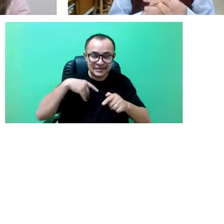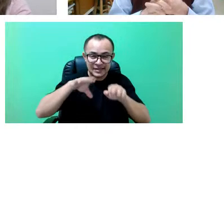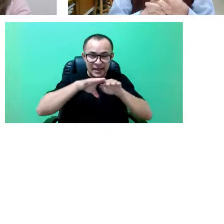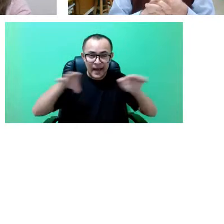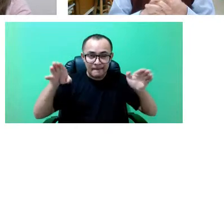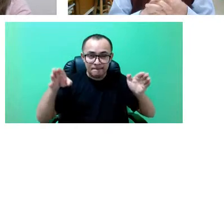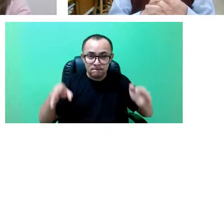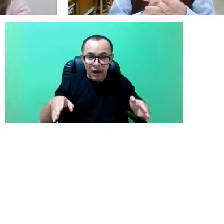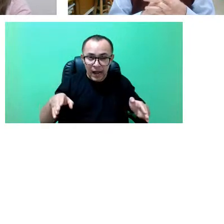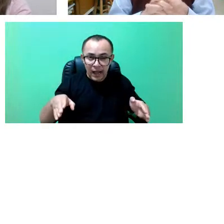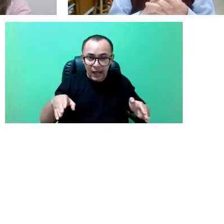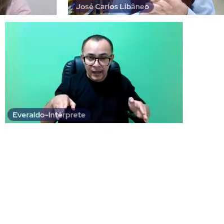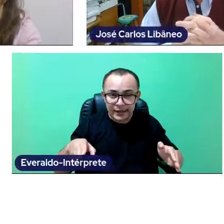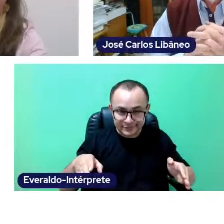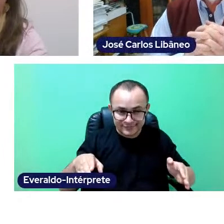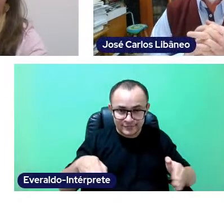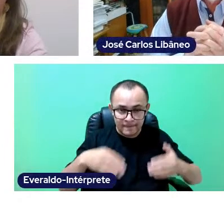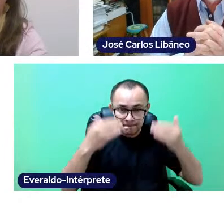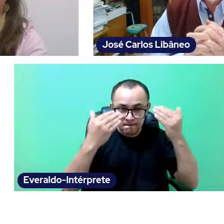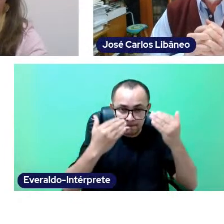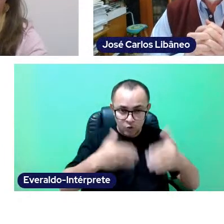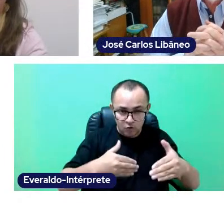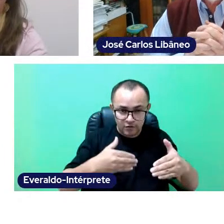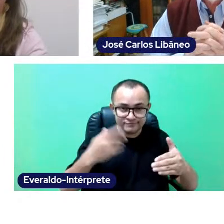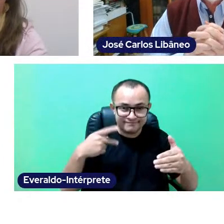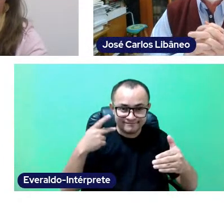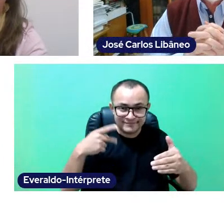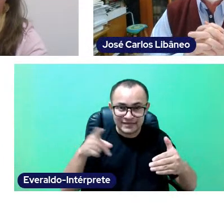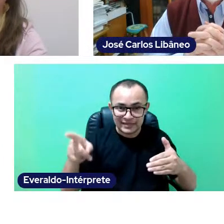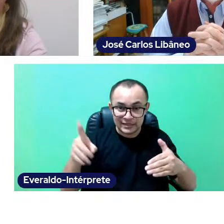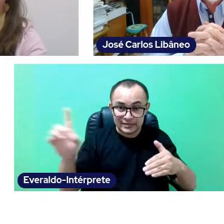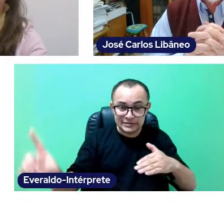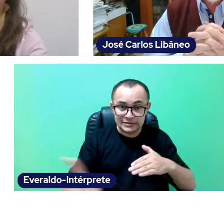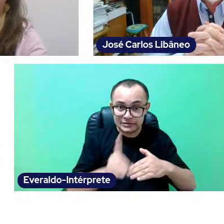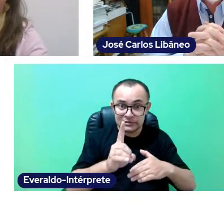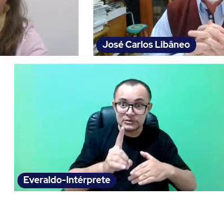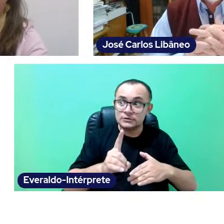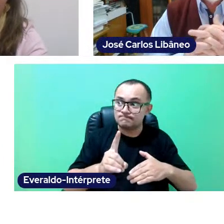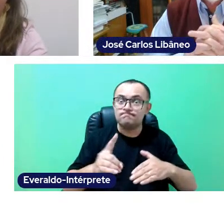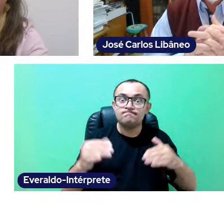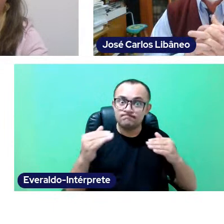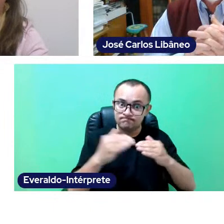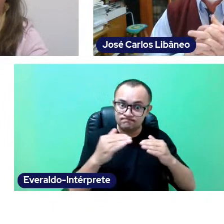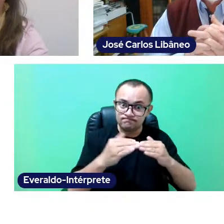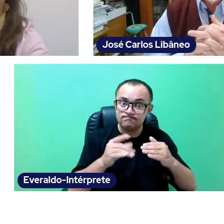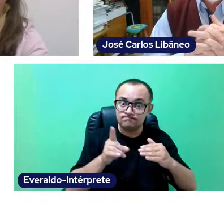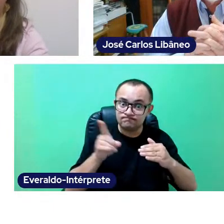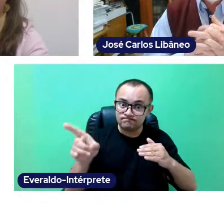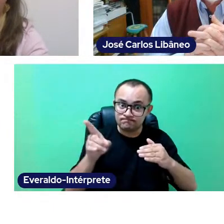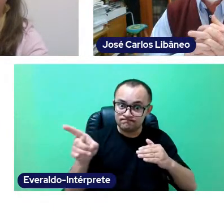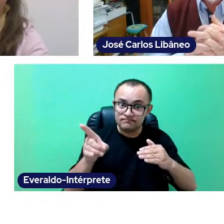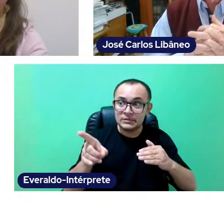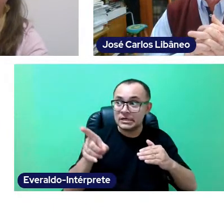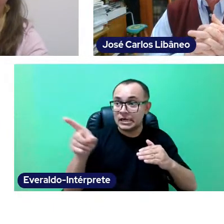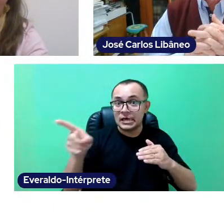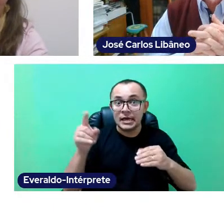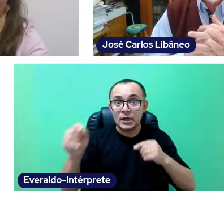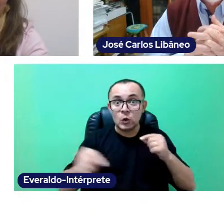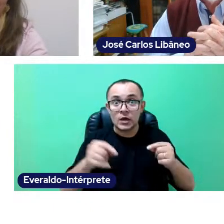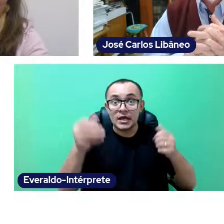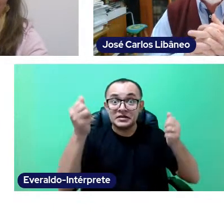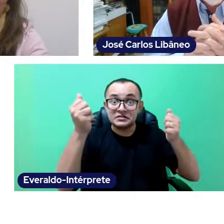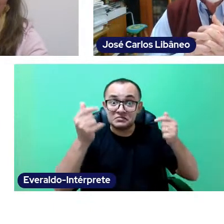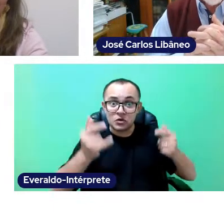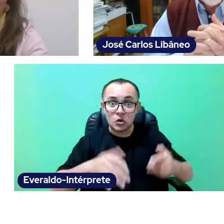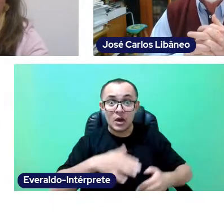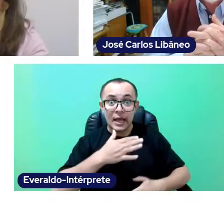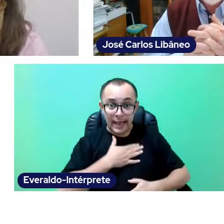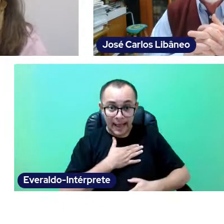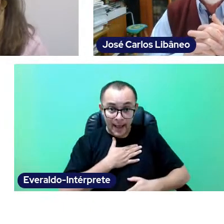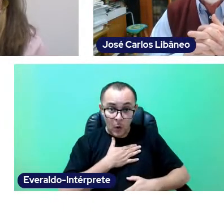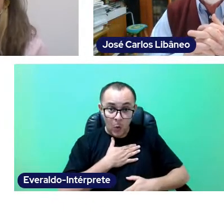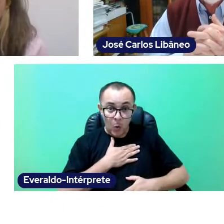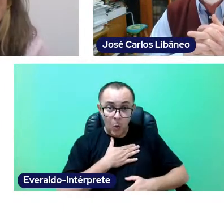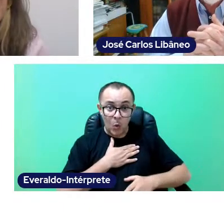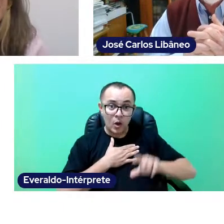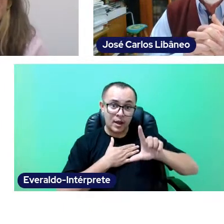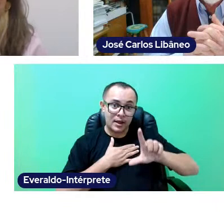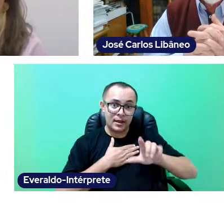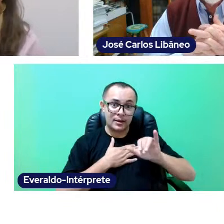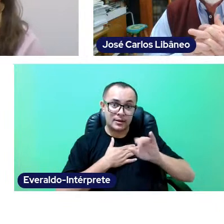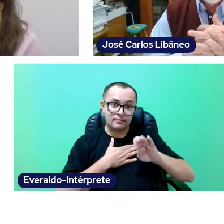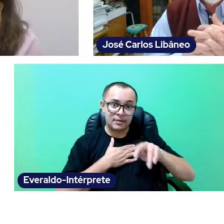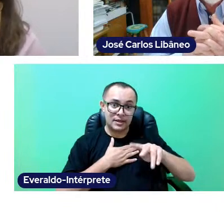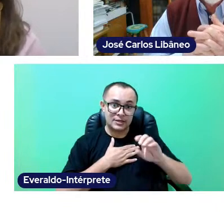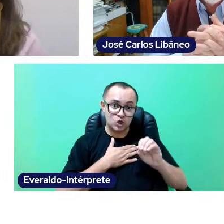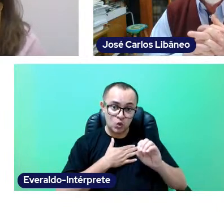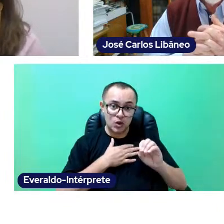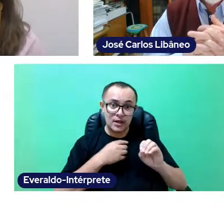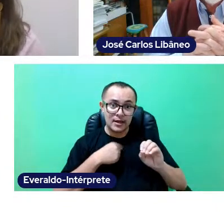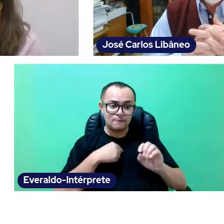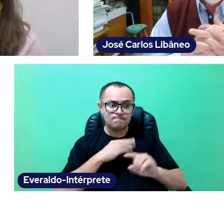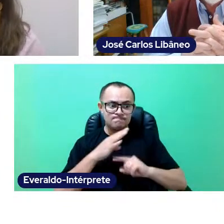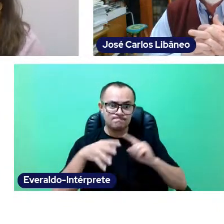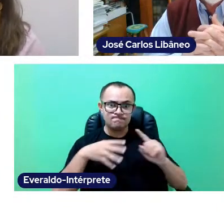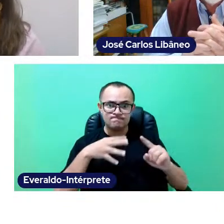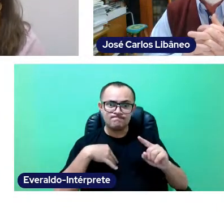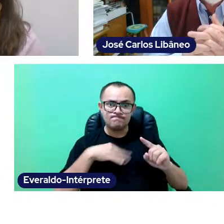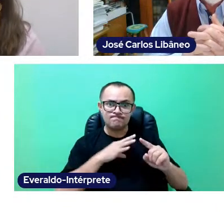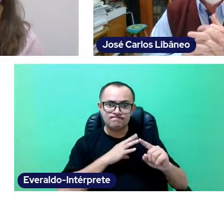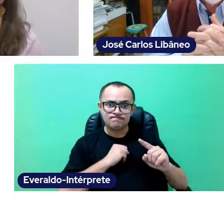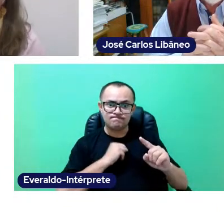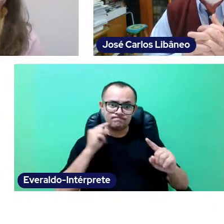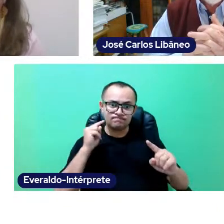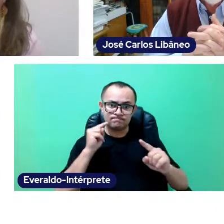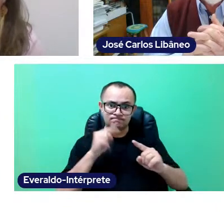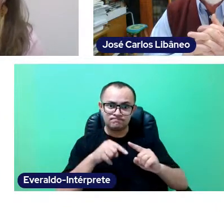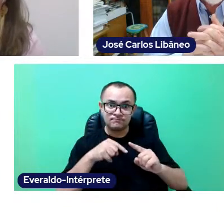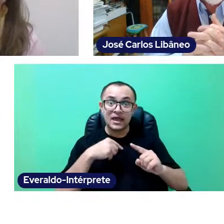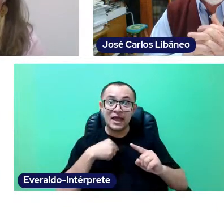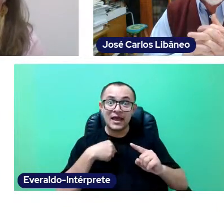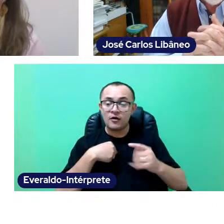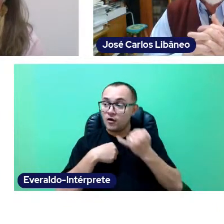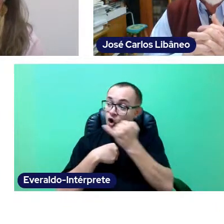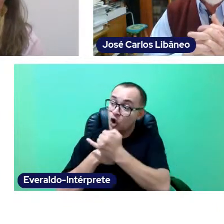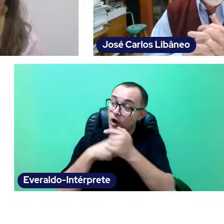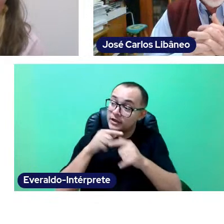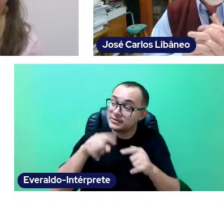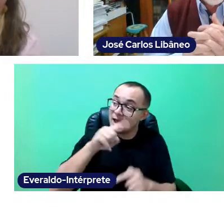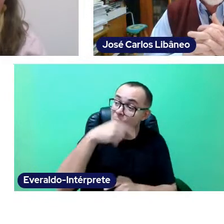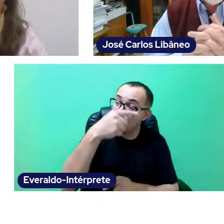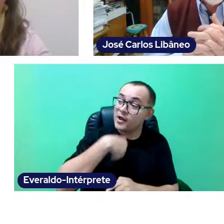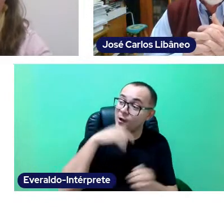and the professor that was approved had you as a great reference. I commented, after the results came out, that I was going to be with you today, and he was so very happy.